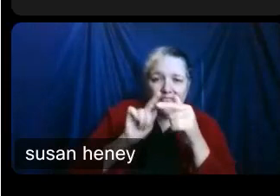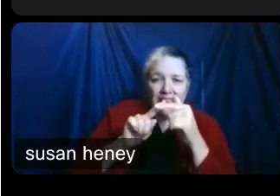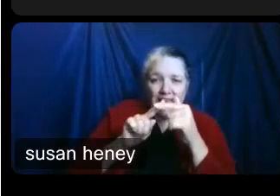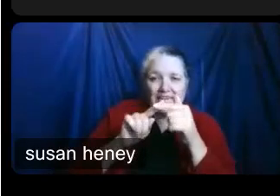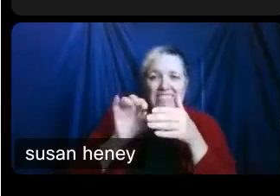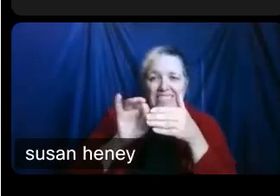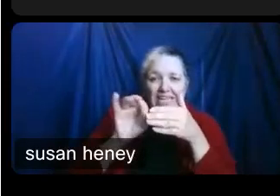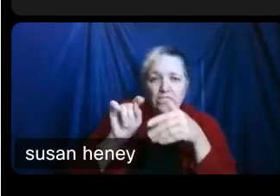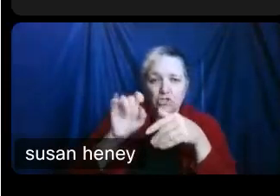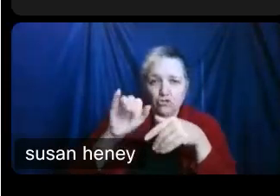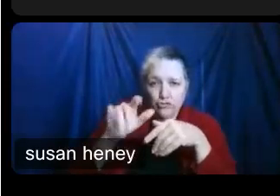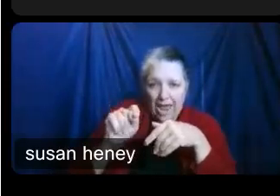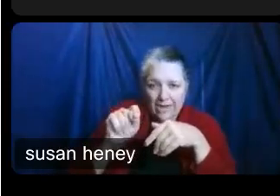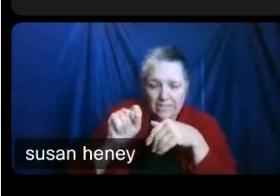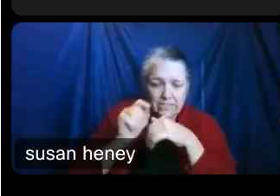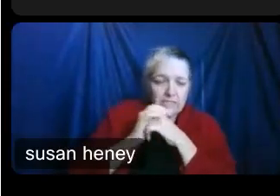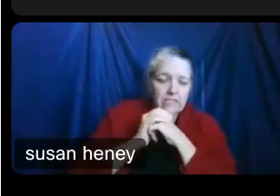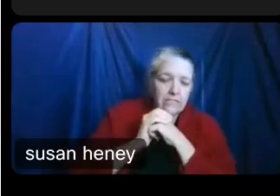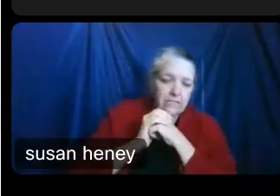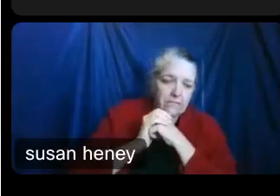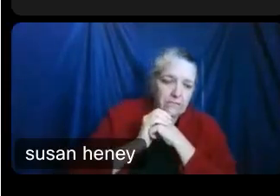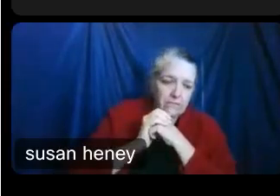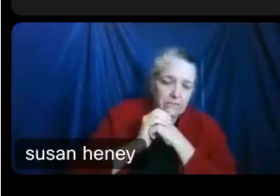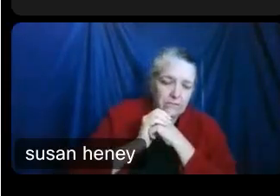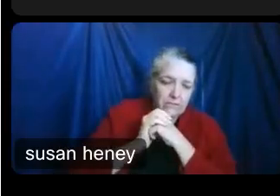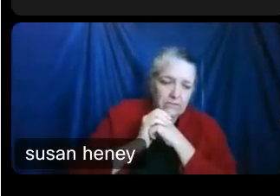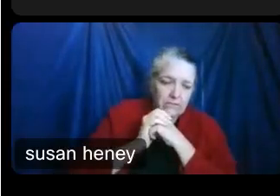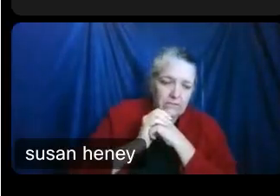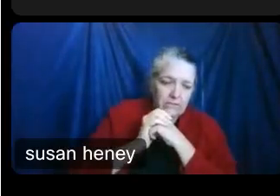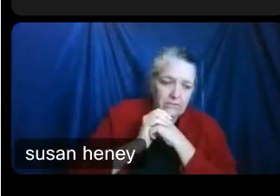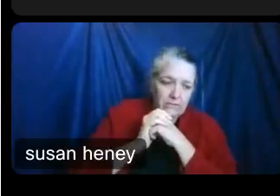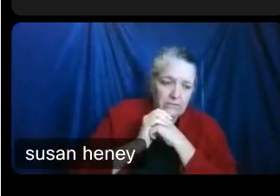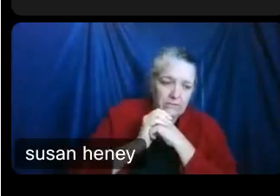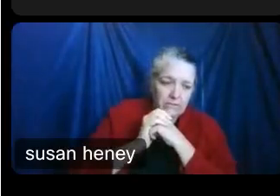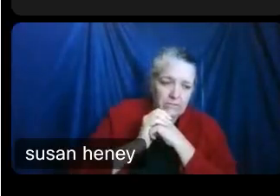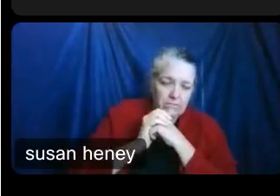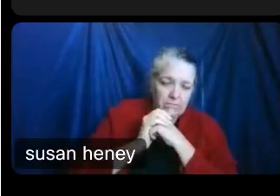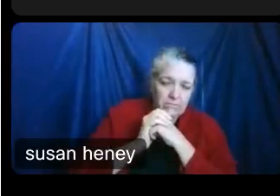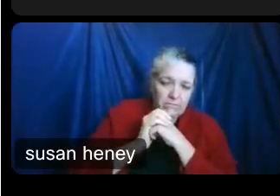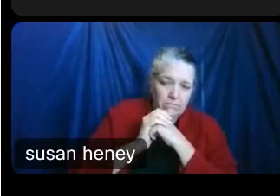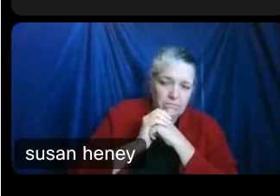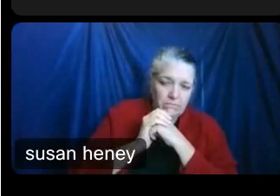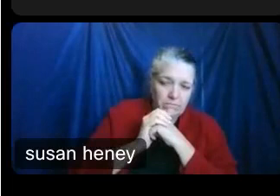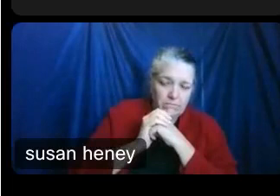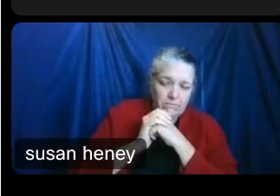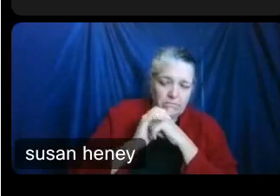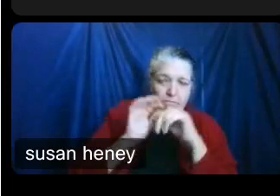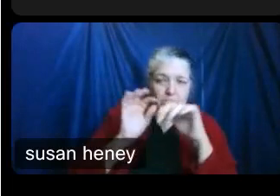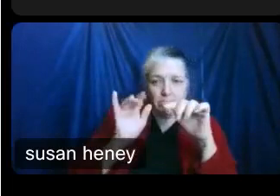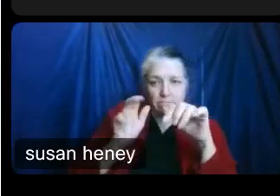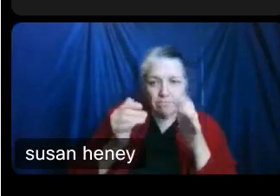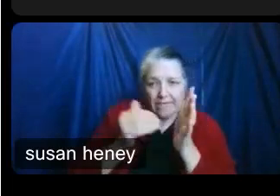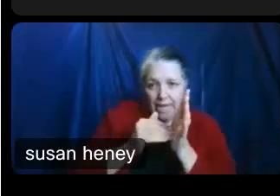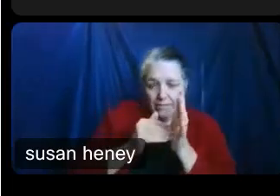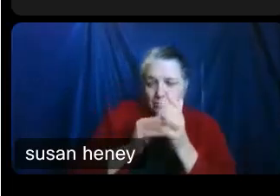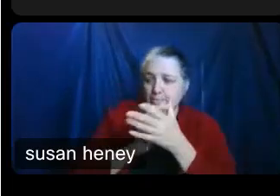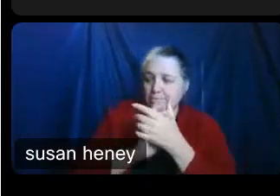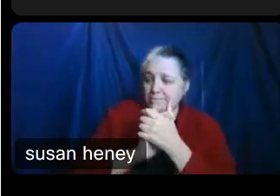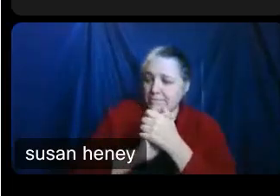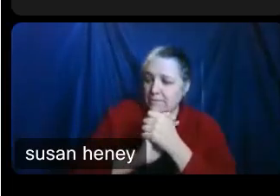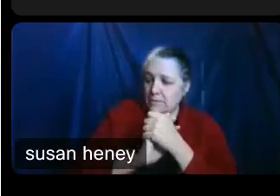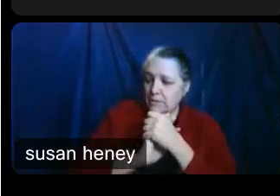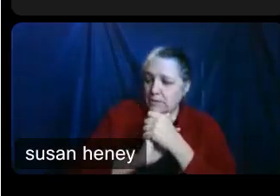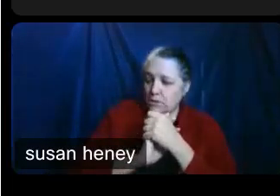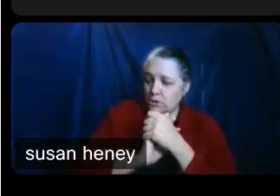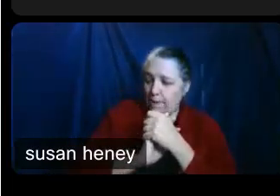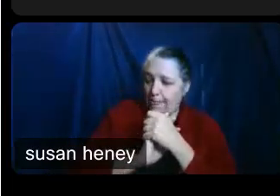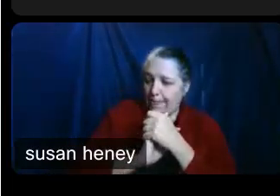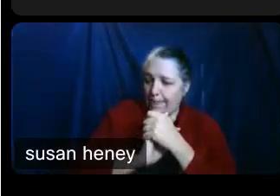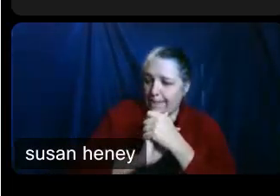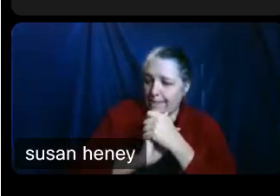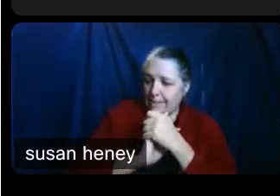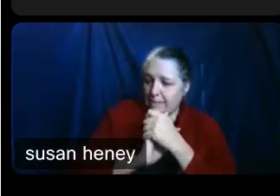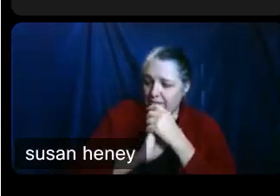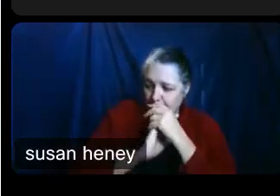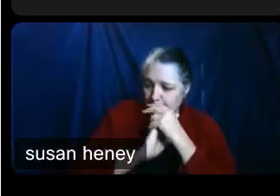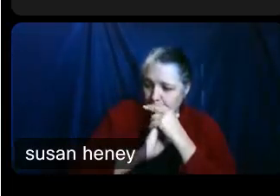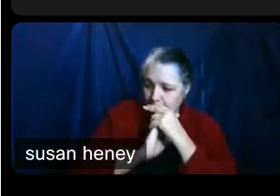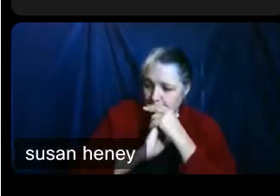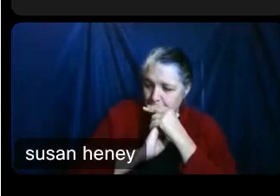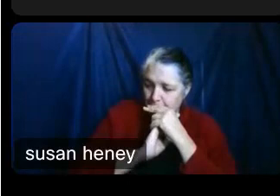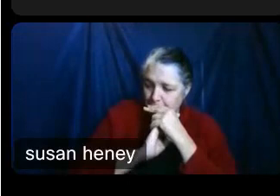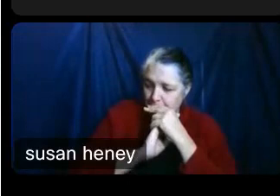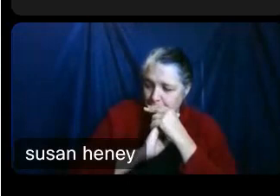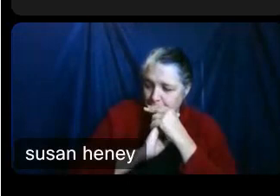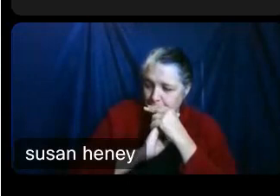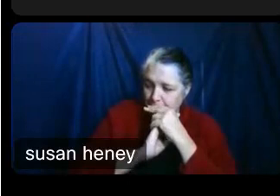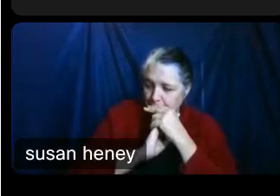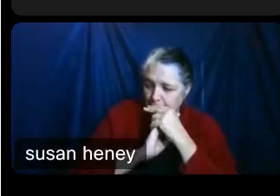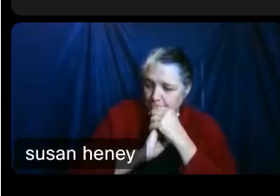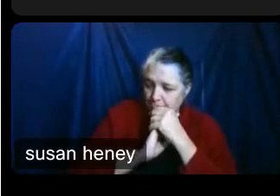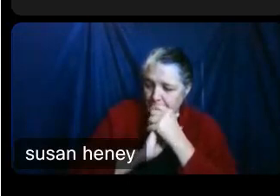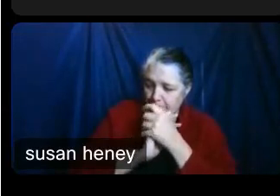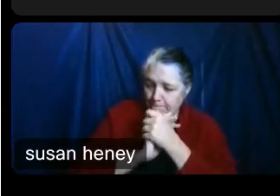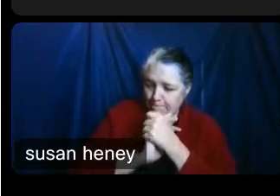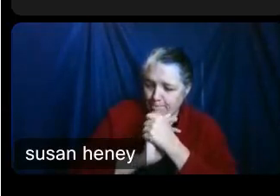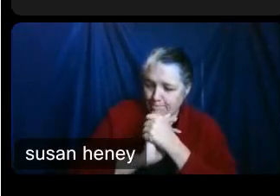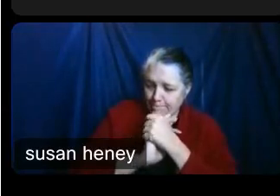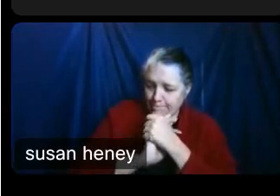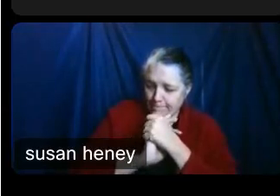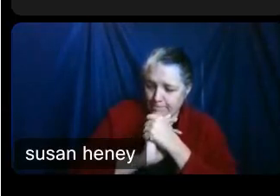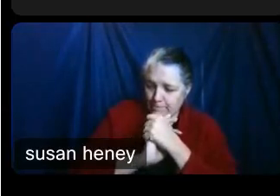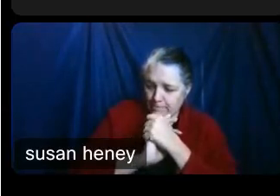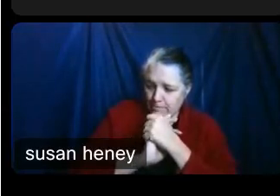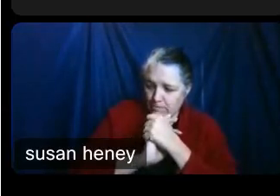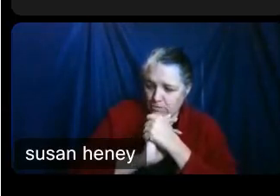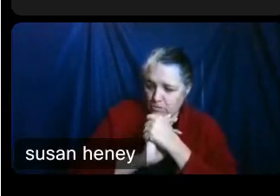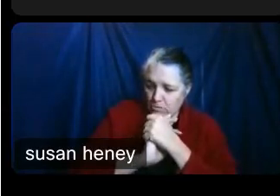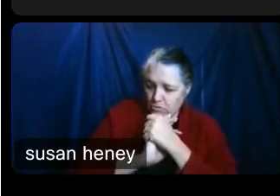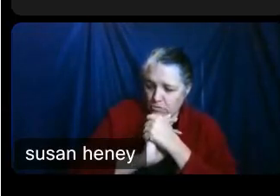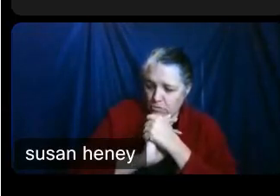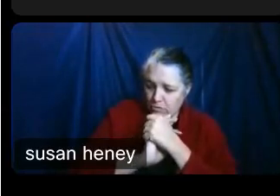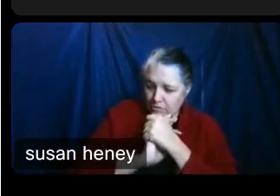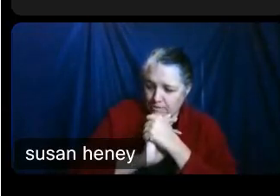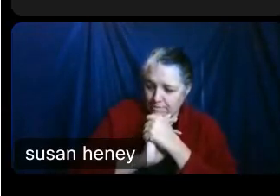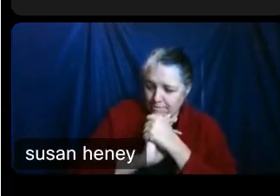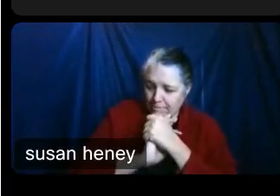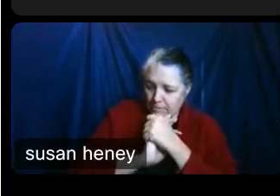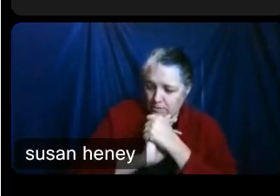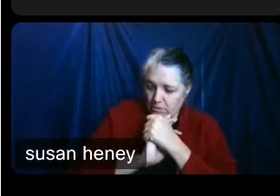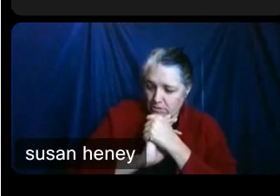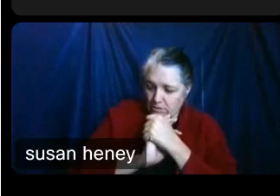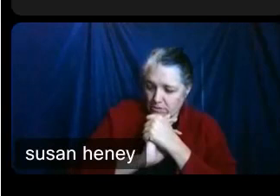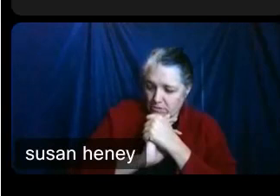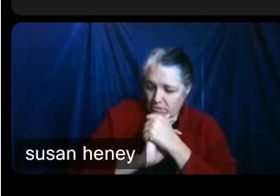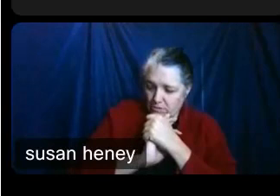tract. Should repopulate here. Apologize for the loading errors once again. Select census